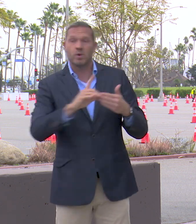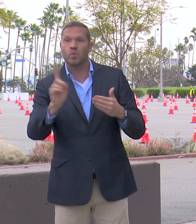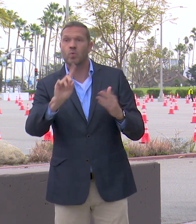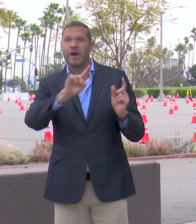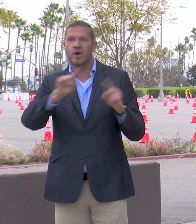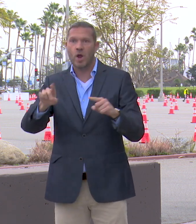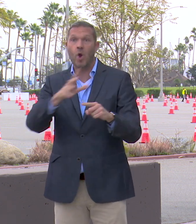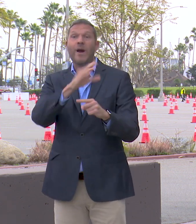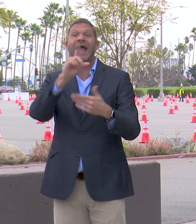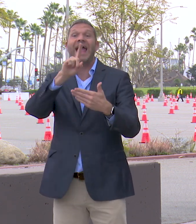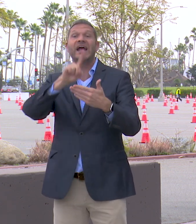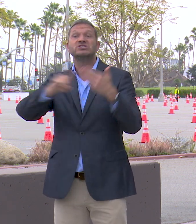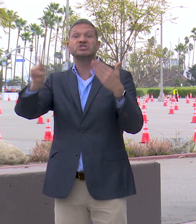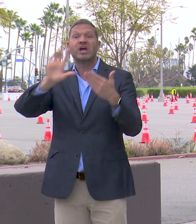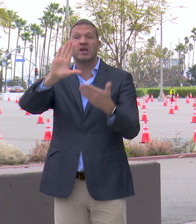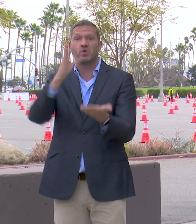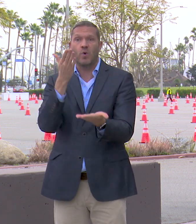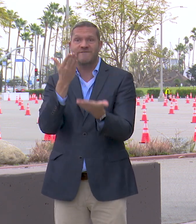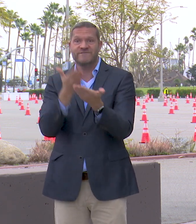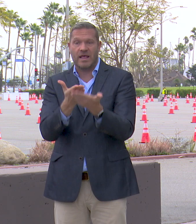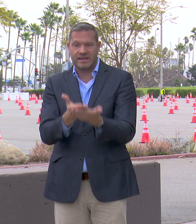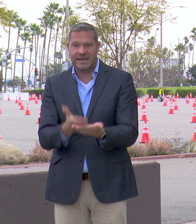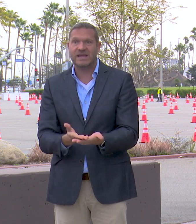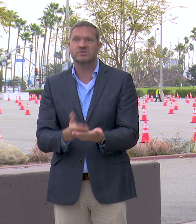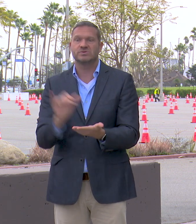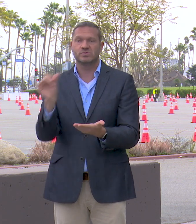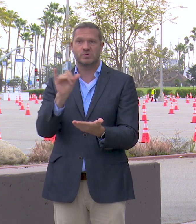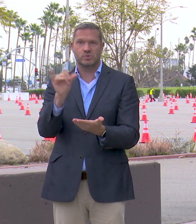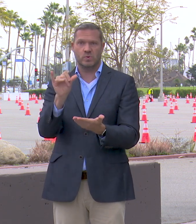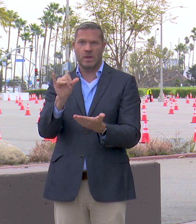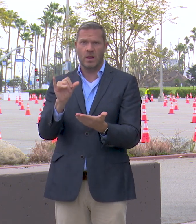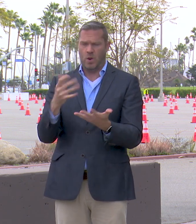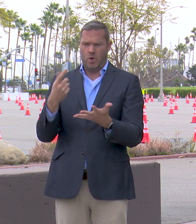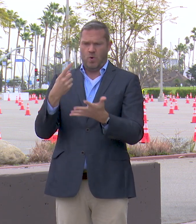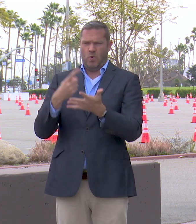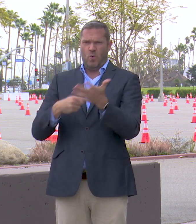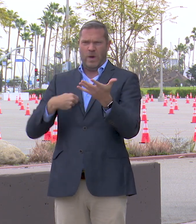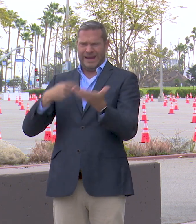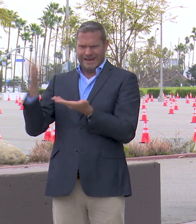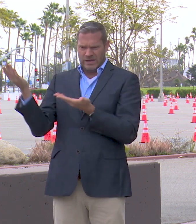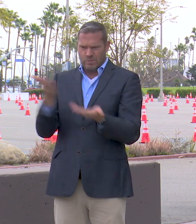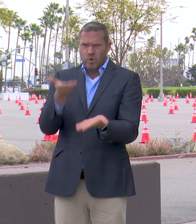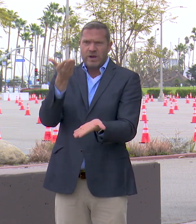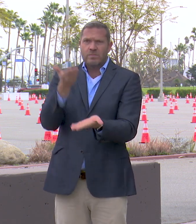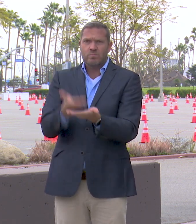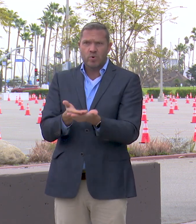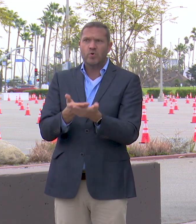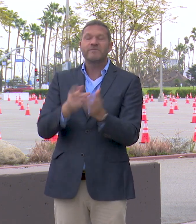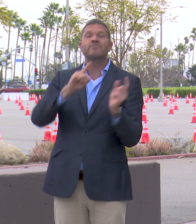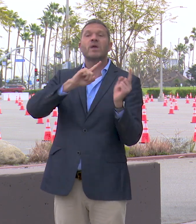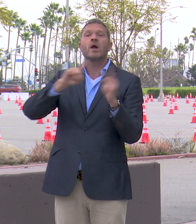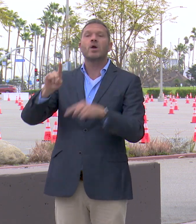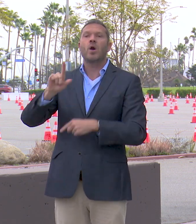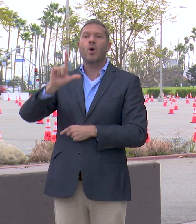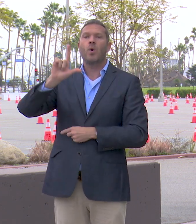Details about what to bring depending on what category you're in are available at longbeach.gov/VaxLB.